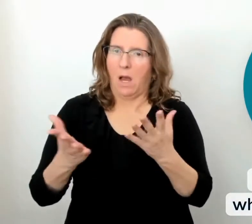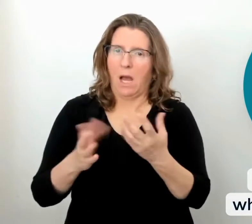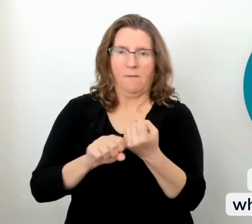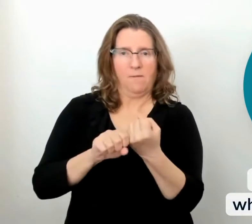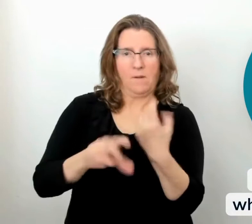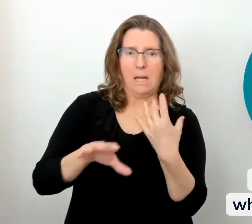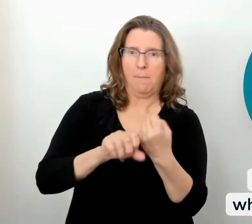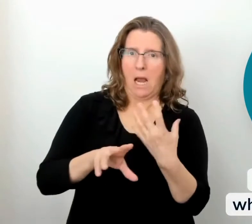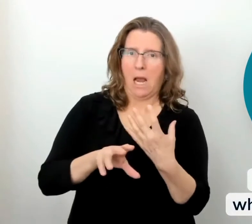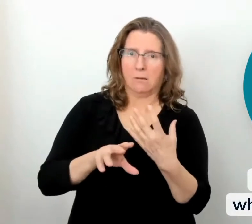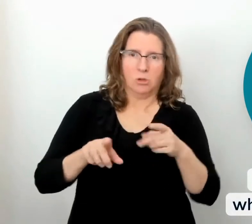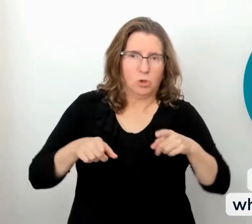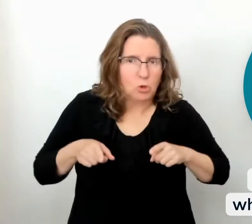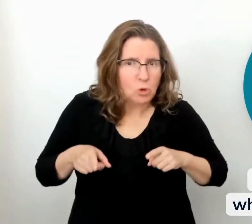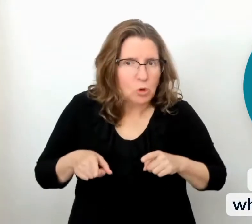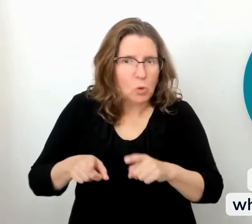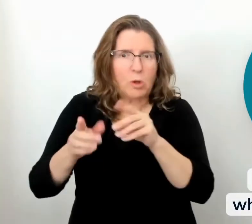Provide feedback while students work.